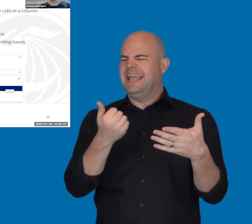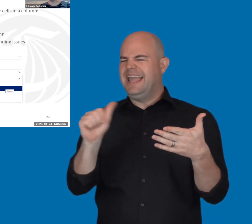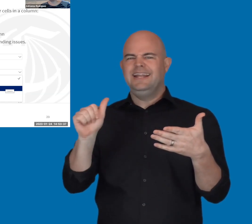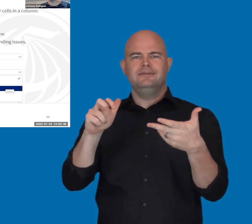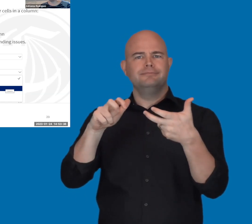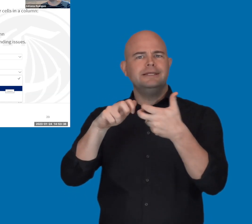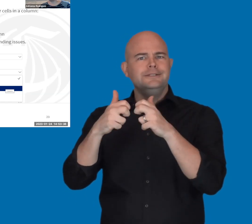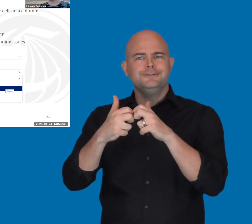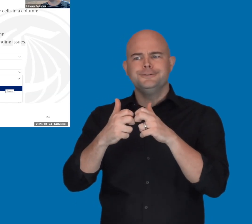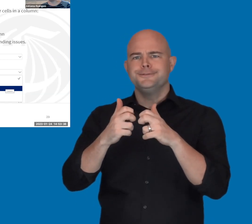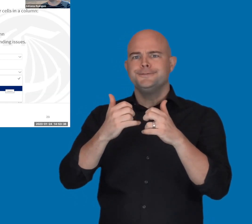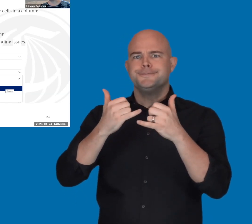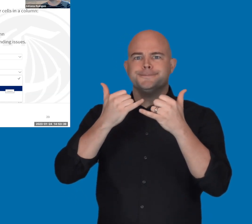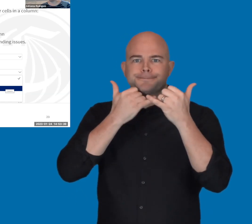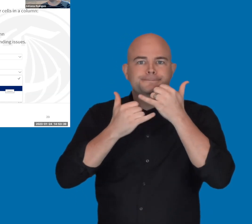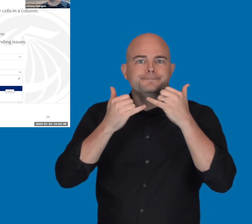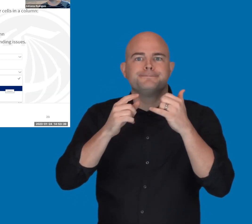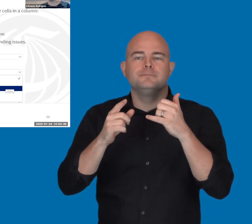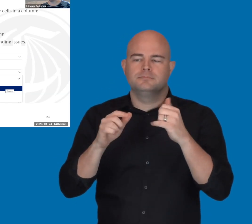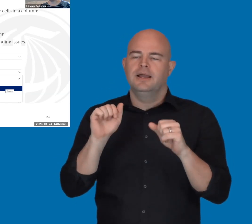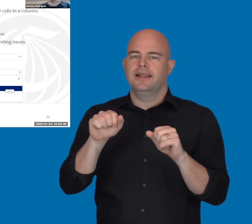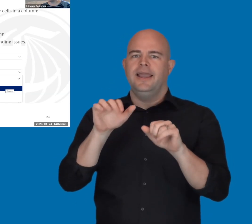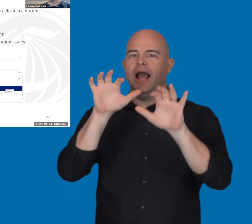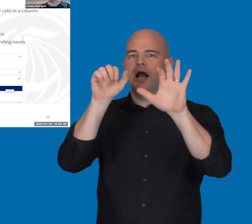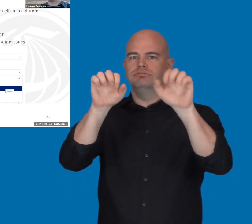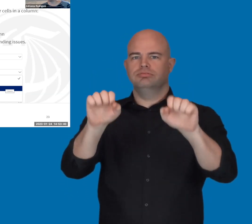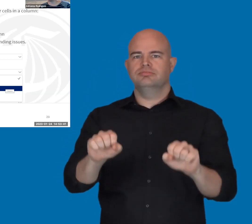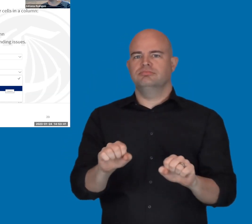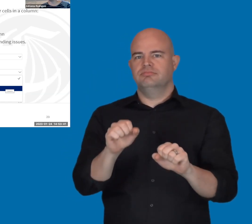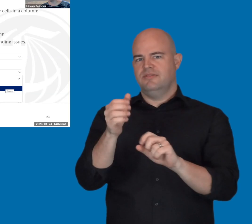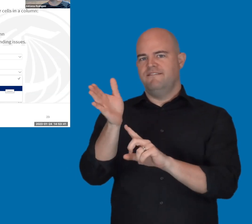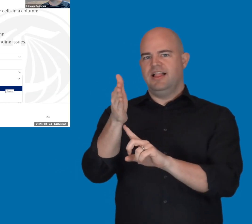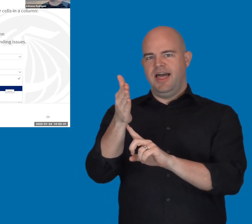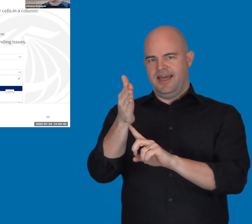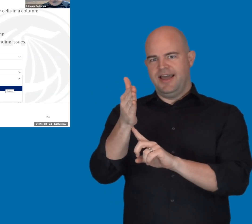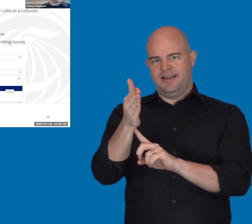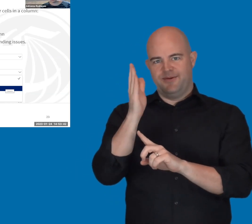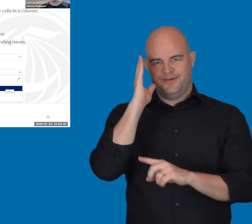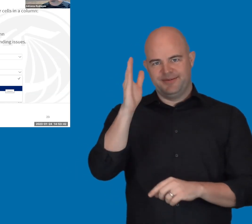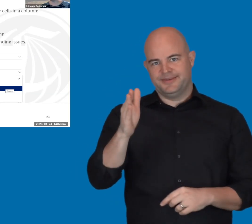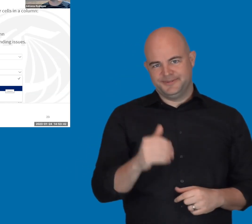of these issues, if you haven't addressed them can be addressed. It will flag any of those issues.